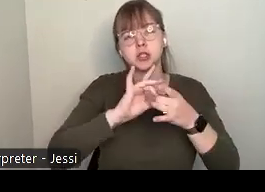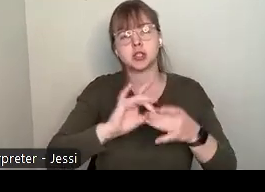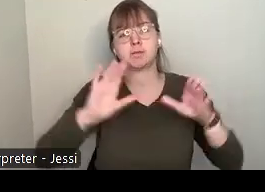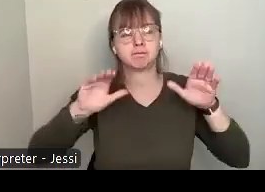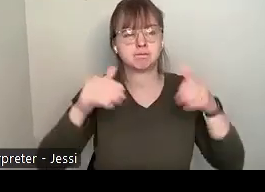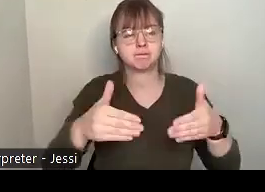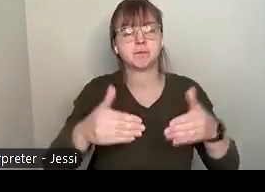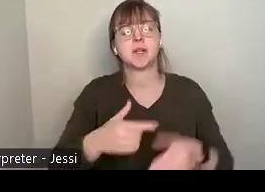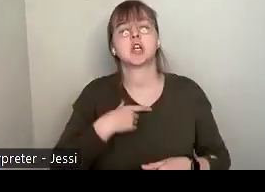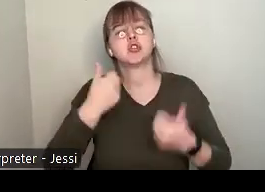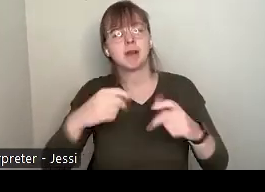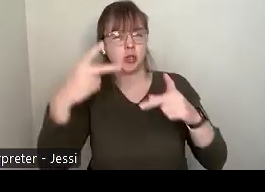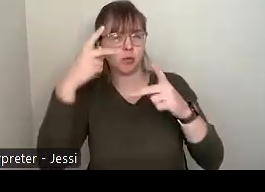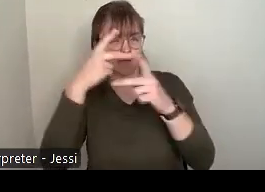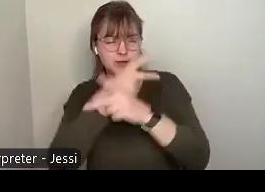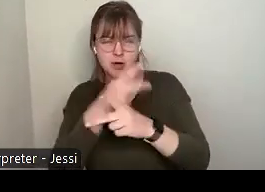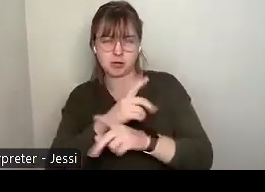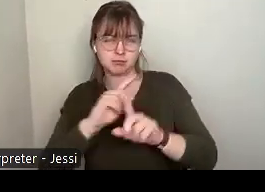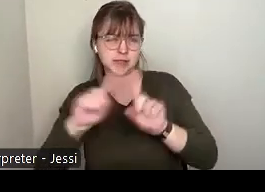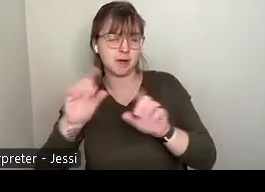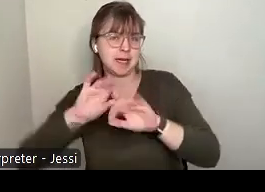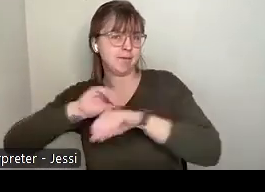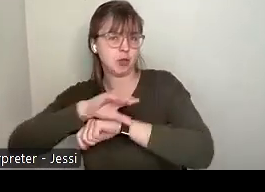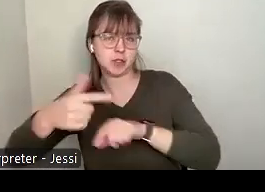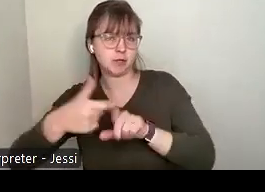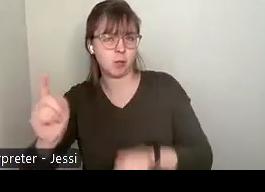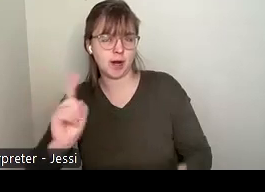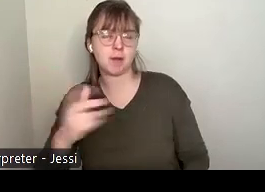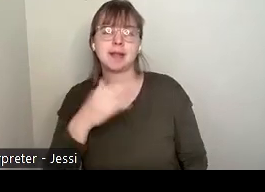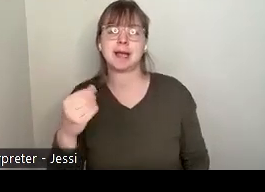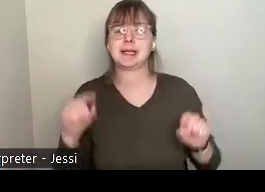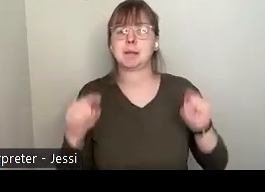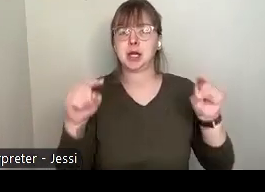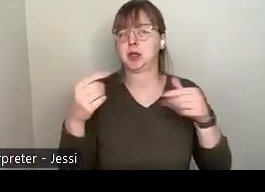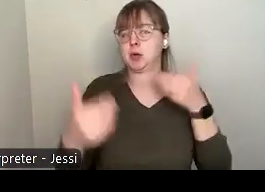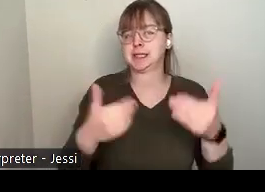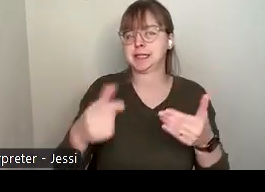influence um and the importance of the parallel process I also want to highlight avoiding the